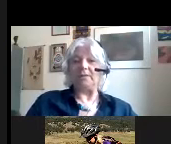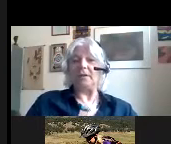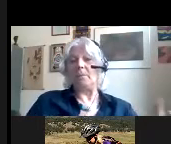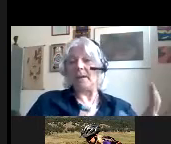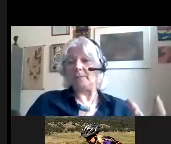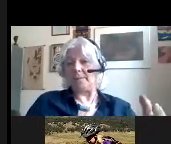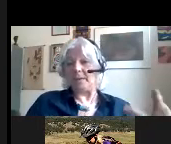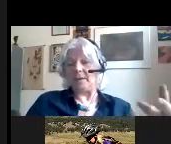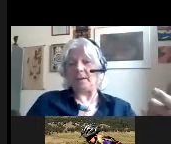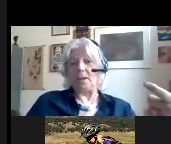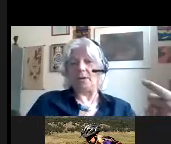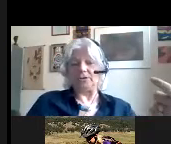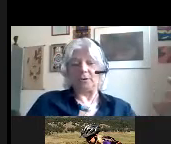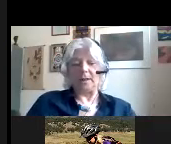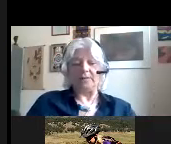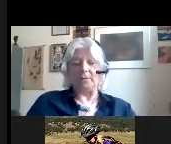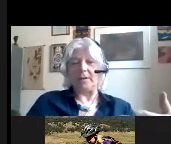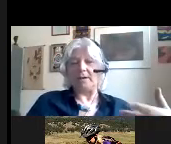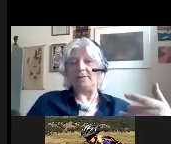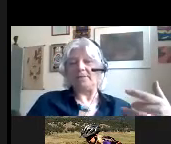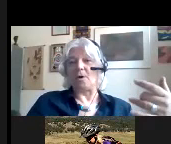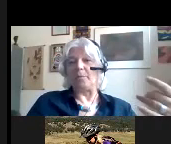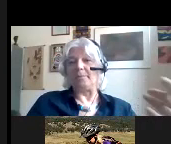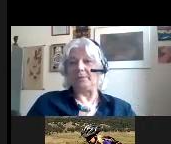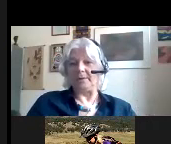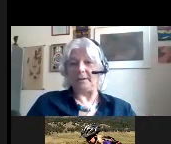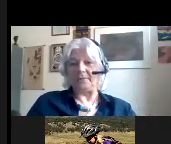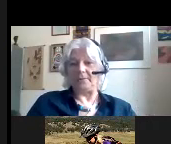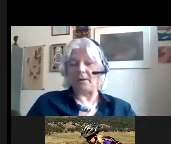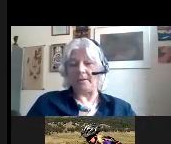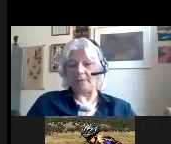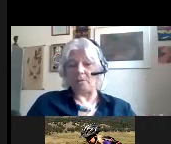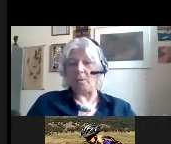might be a larger level of culpability on their role